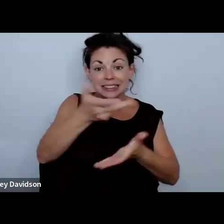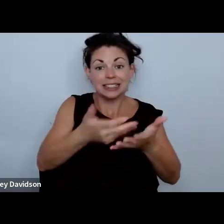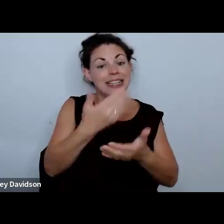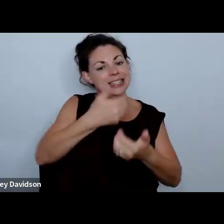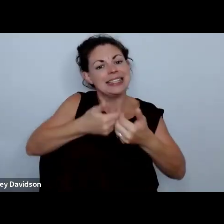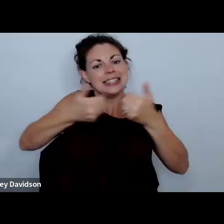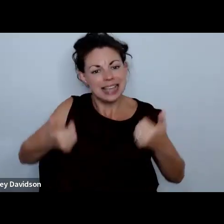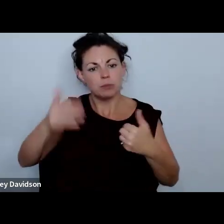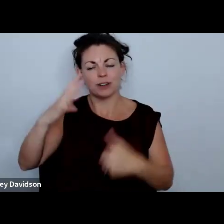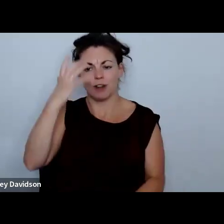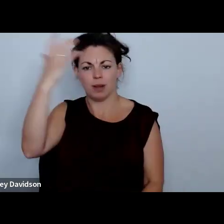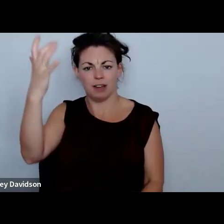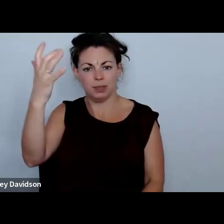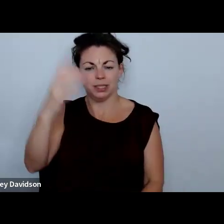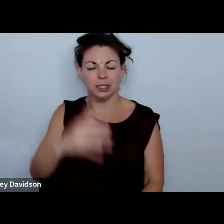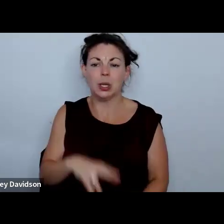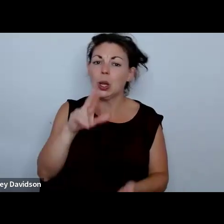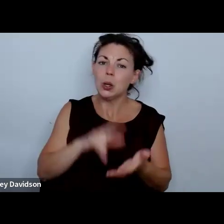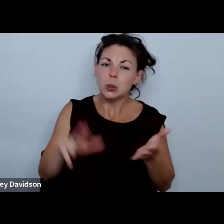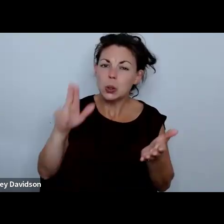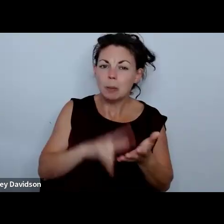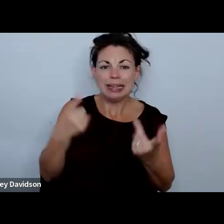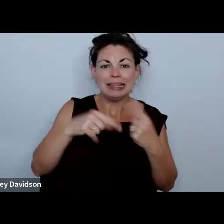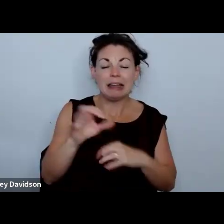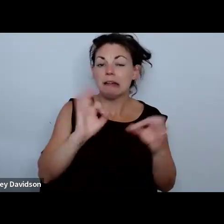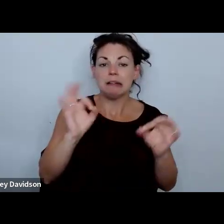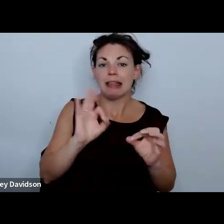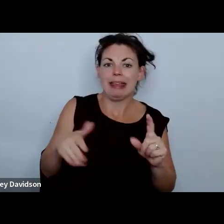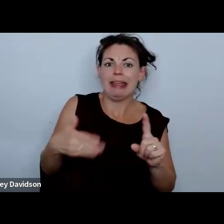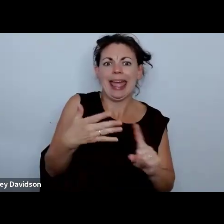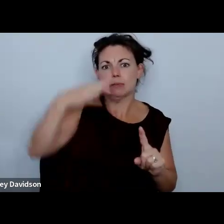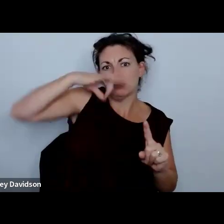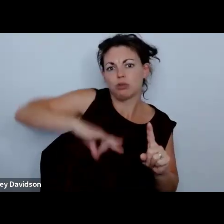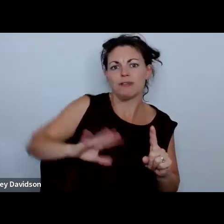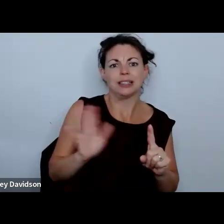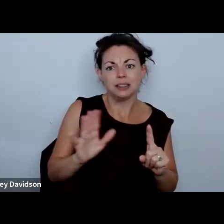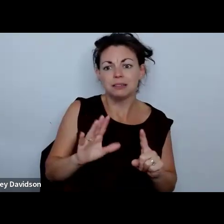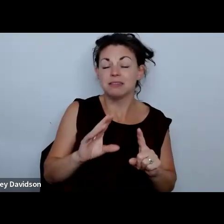I also think that I sort of think of think tanks on, on a spectrum a little bit between some that are sort of